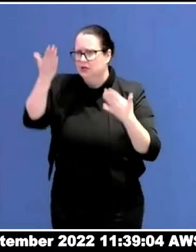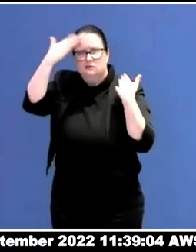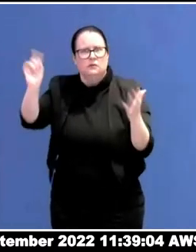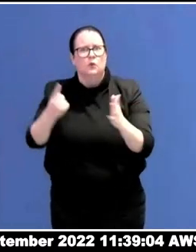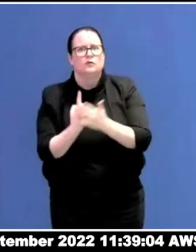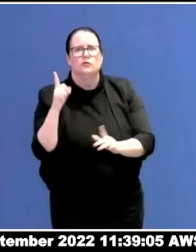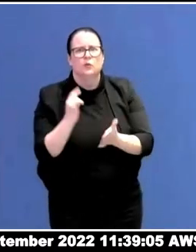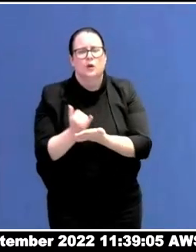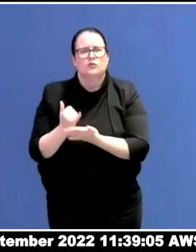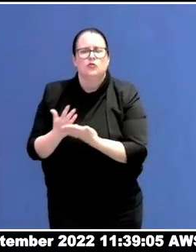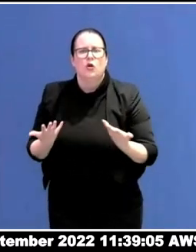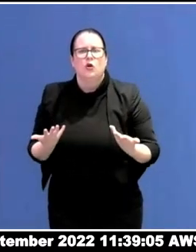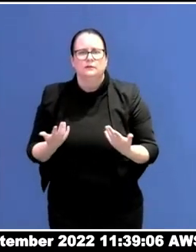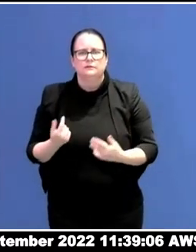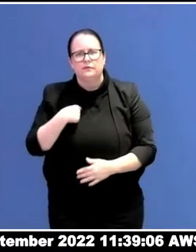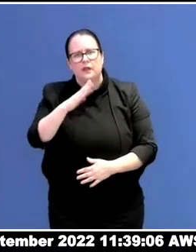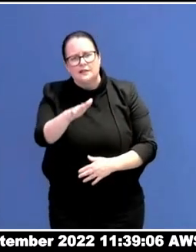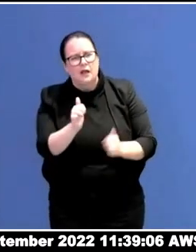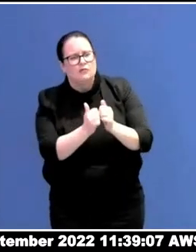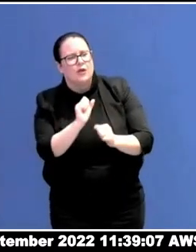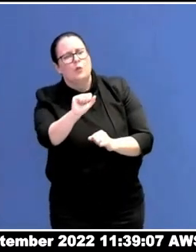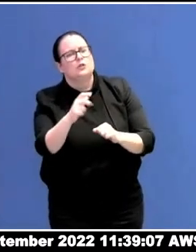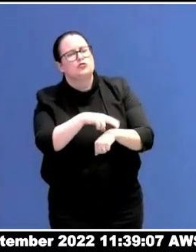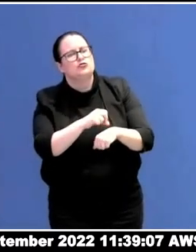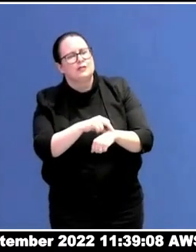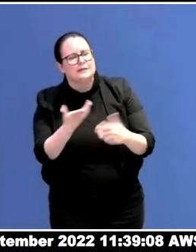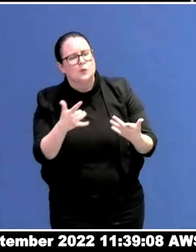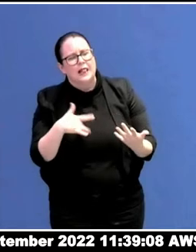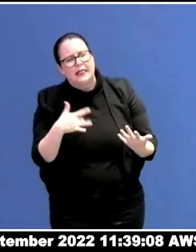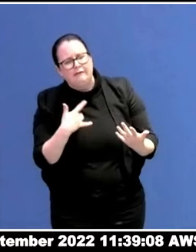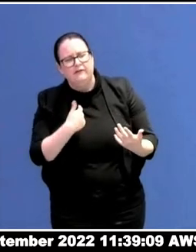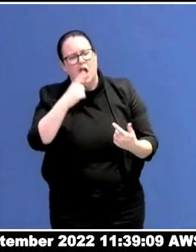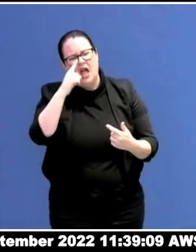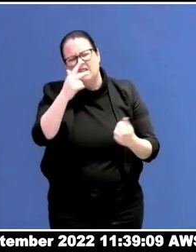So, I said, "Brother, what's her address? I know who she is. I will go around and see her."